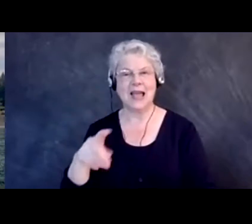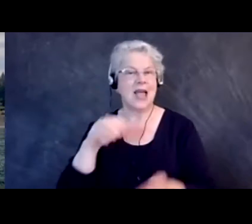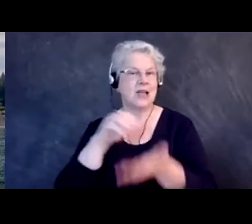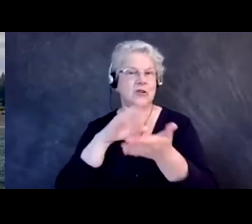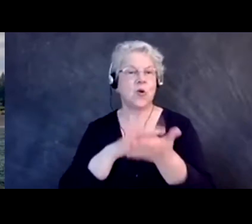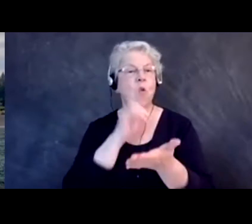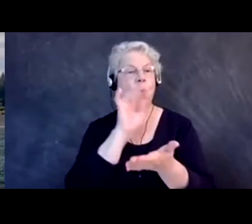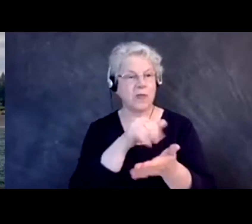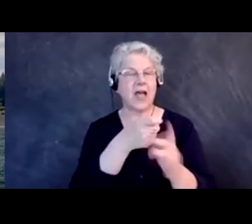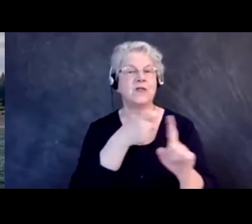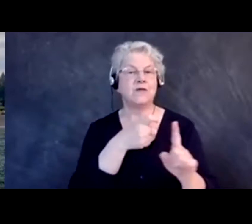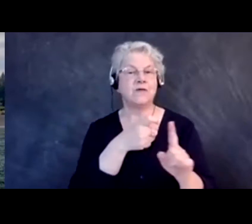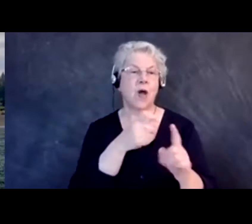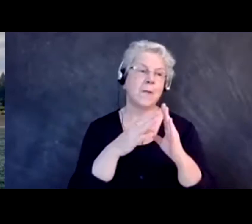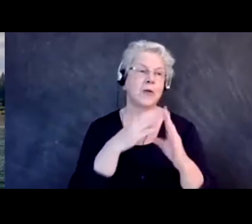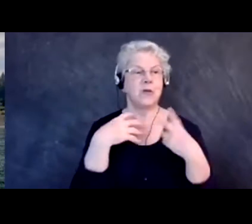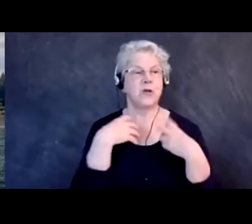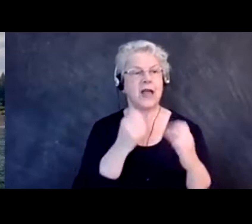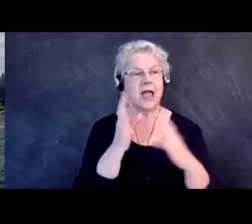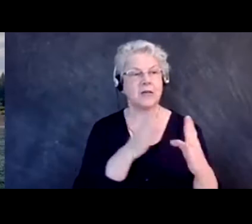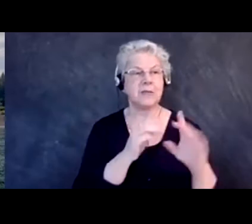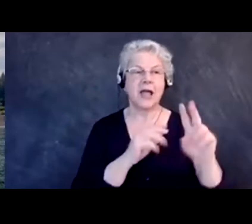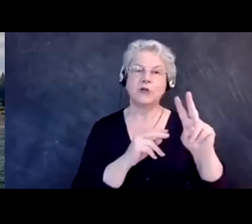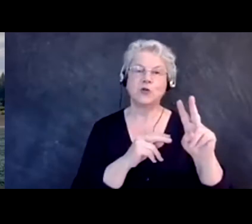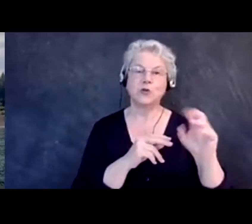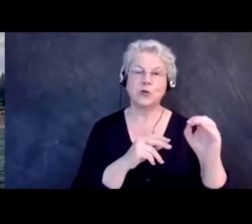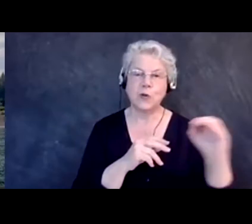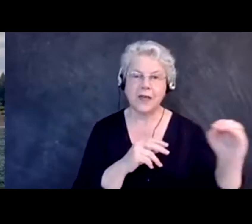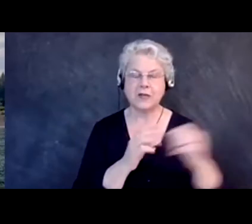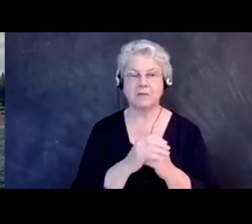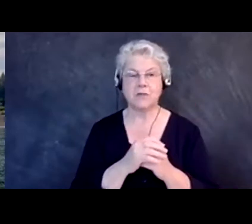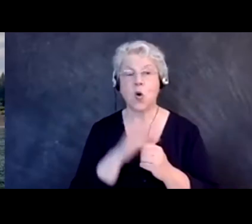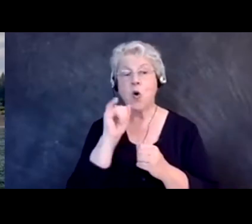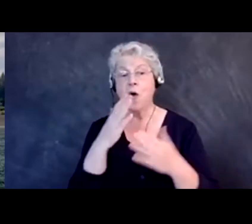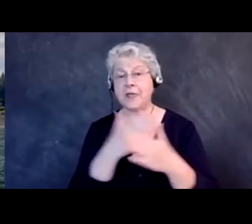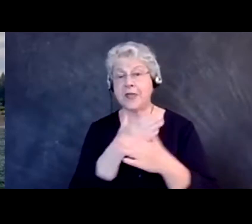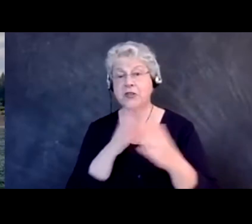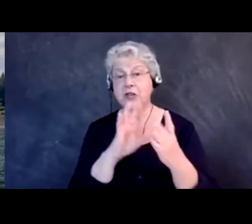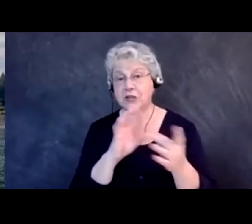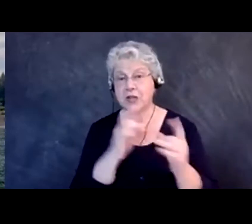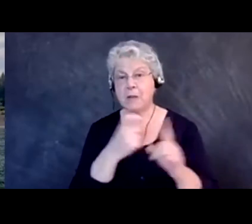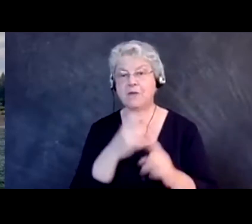the community health plan of 2500,” or “this is a shared statement from an elder that supports our